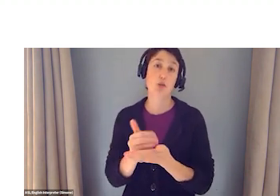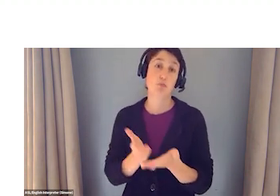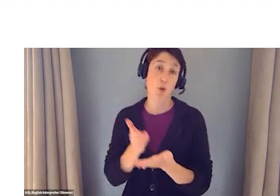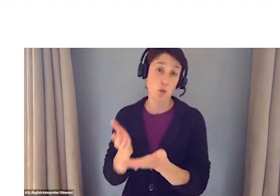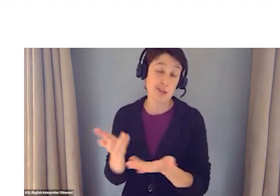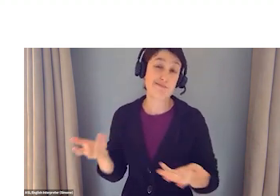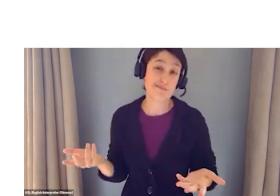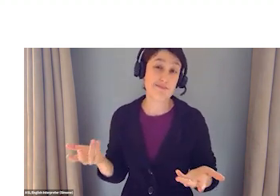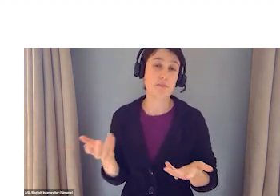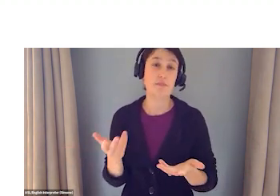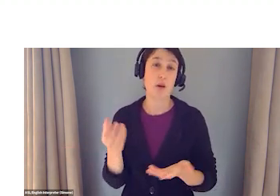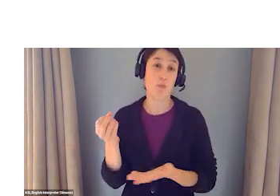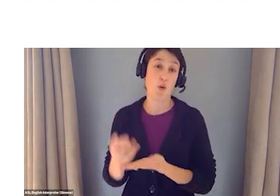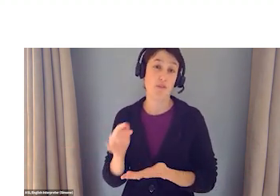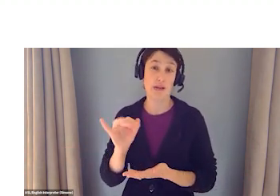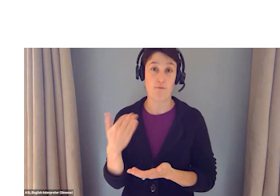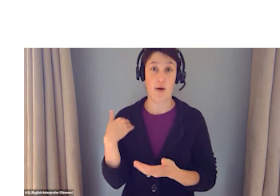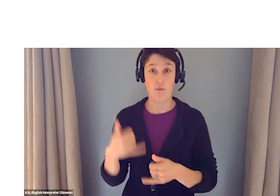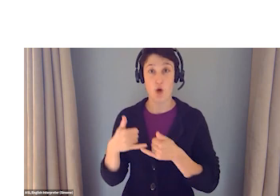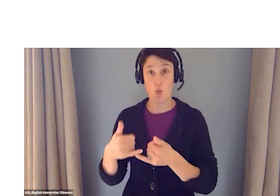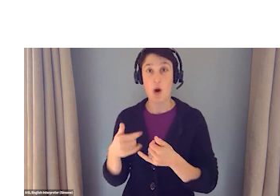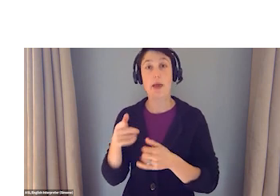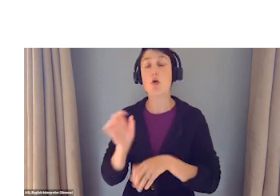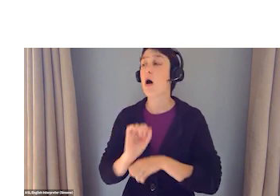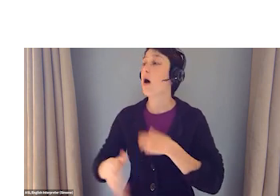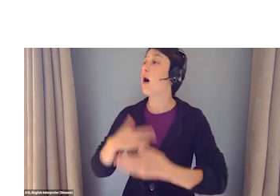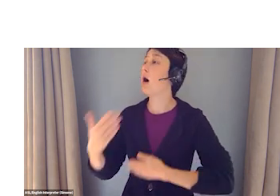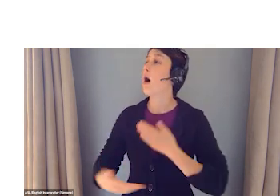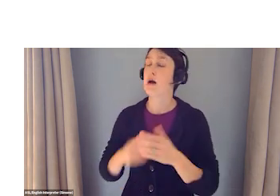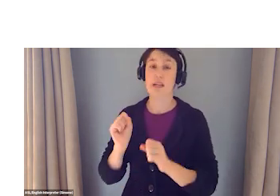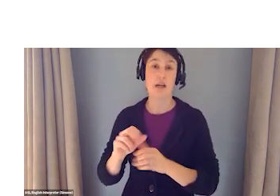that you're working on, and it can also result in disallowed costs at the end of your award or during the award.